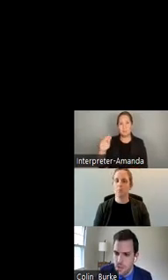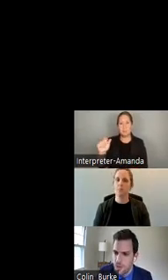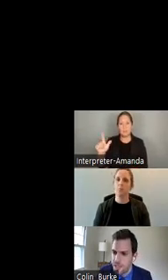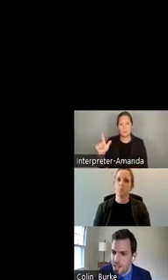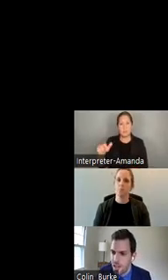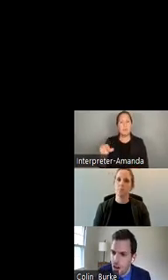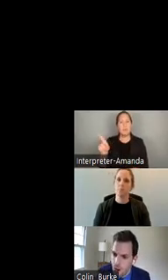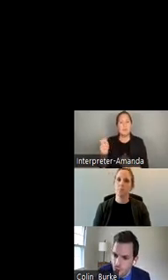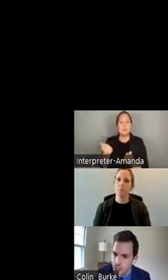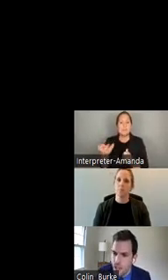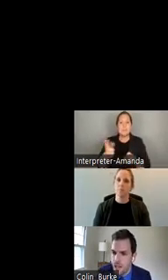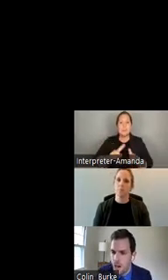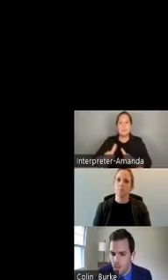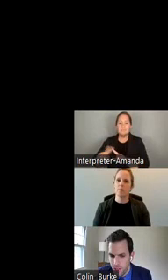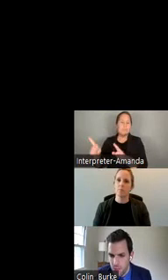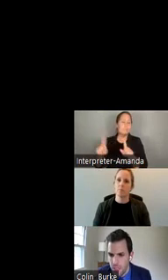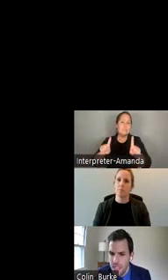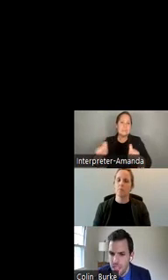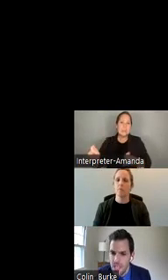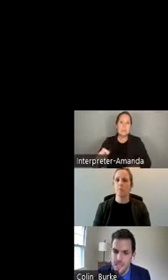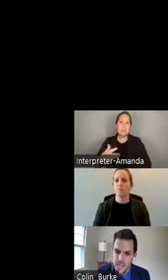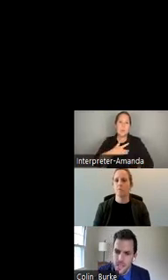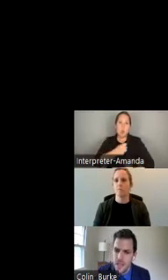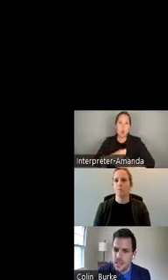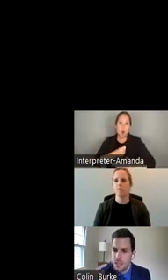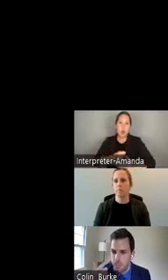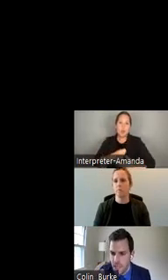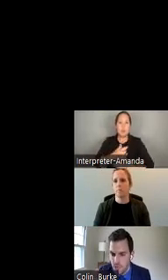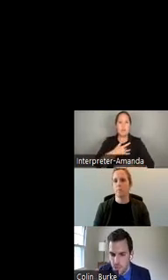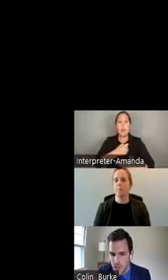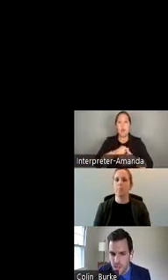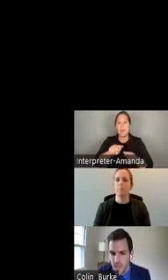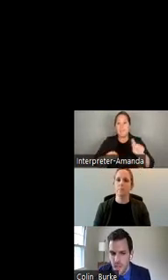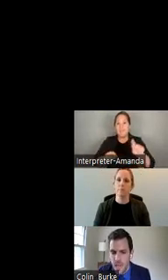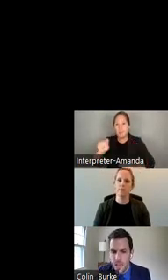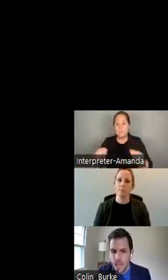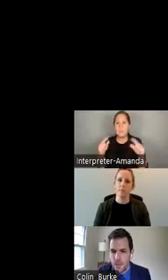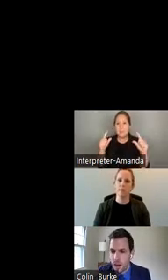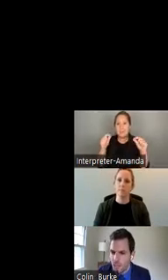so things like heart rate heart rate variability skin conductance blink response and we're actually